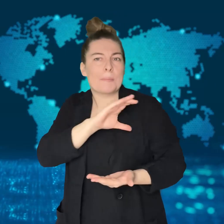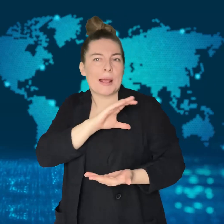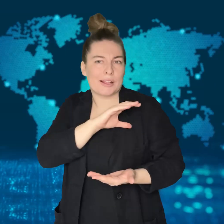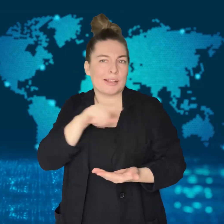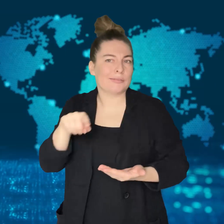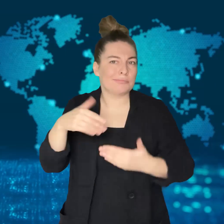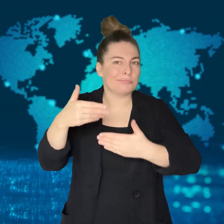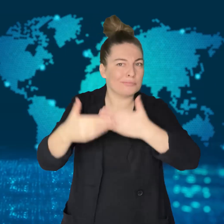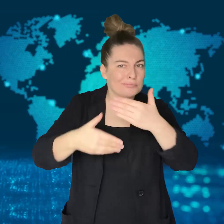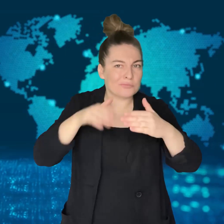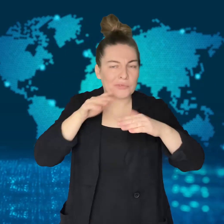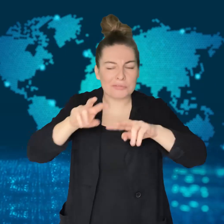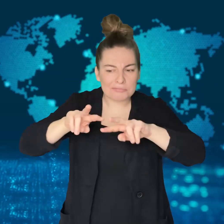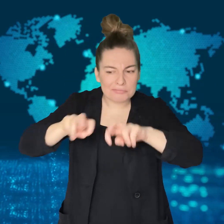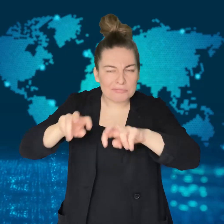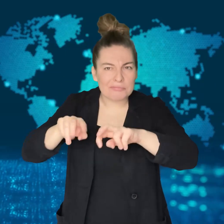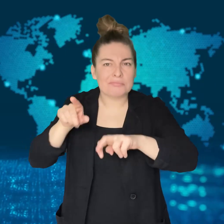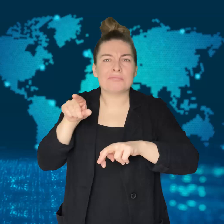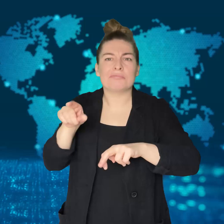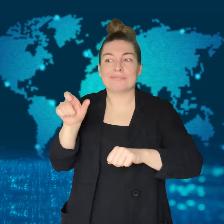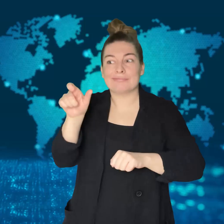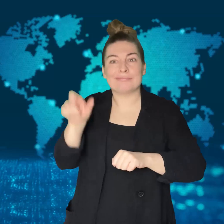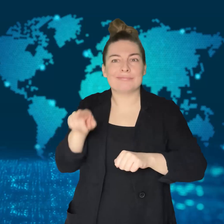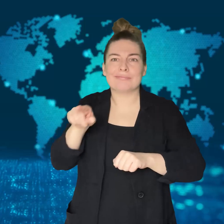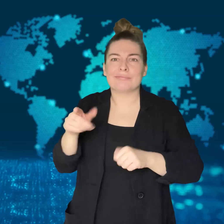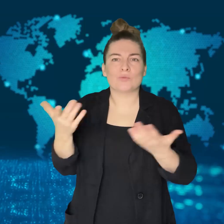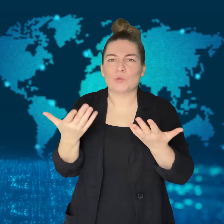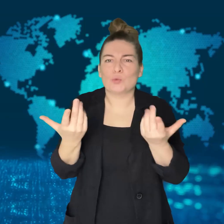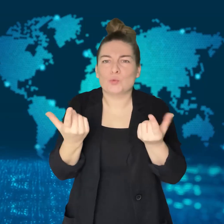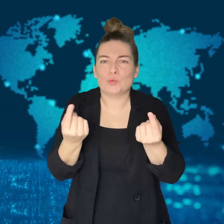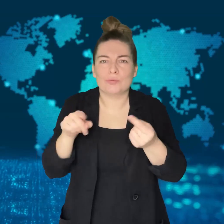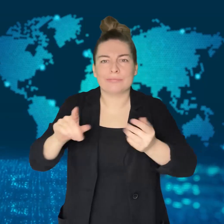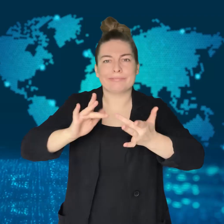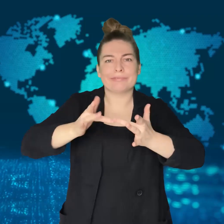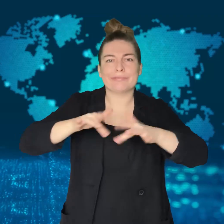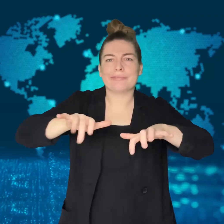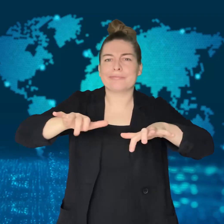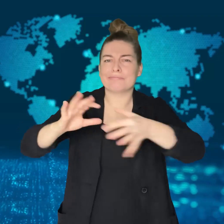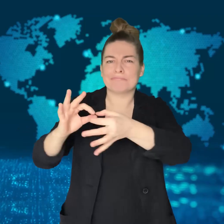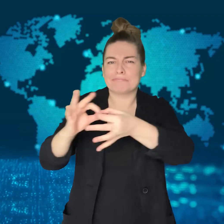a private Christian school in the US state of Wisconsin.